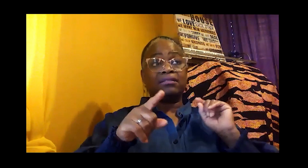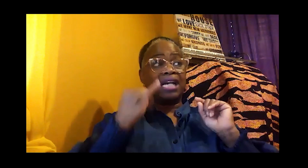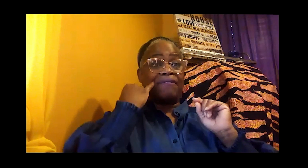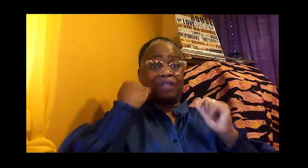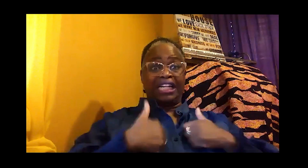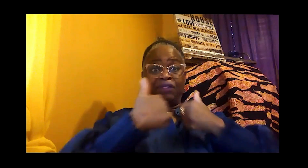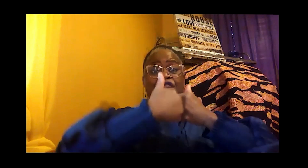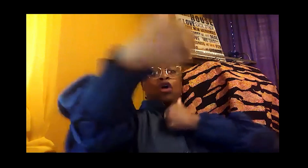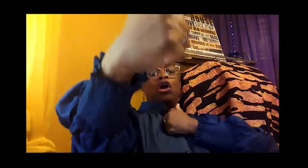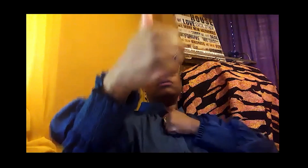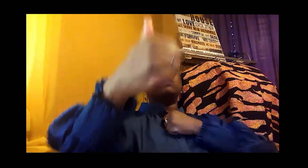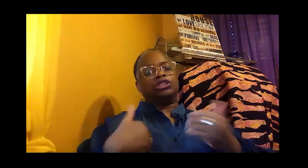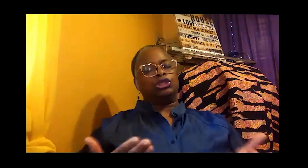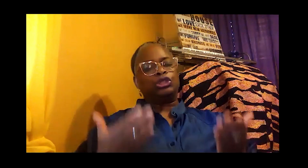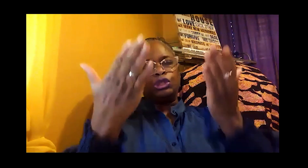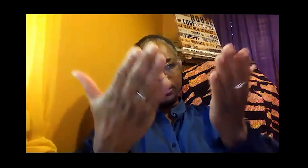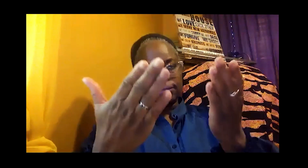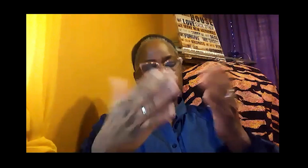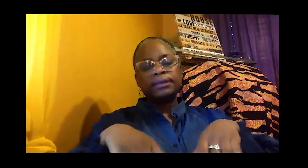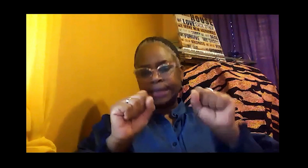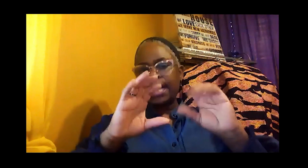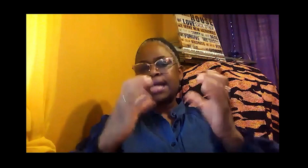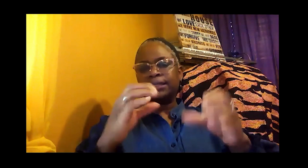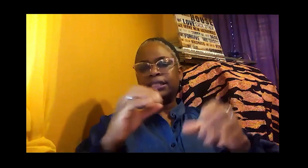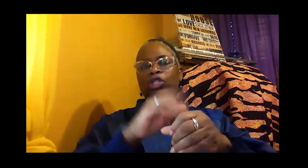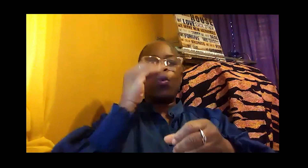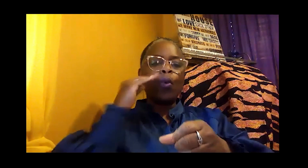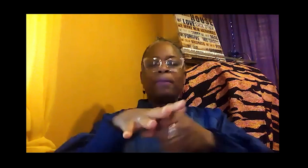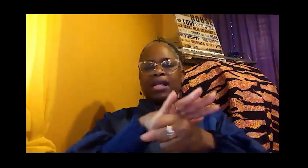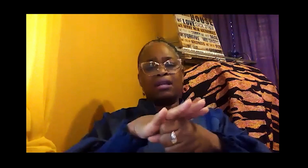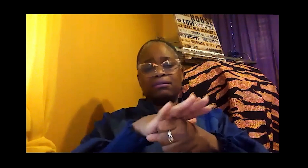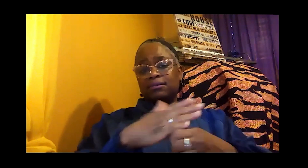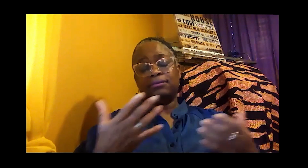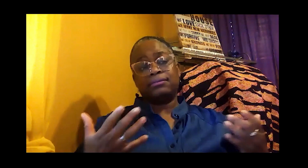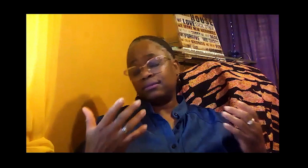If someone's finds they live too far away, they may have to take classes closer to their home